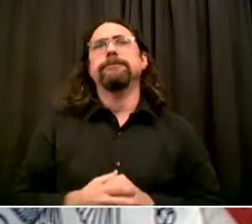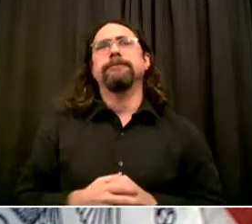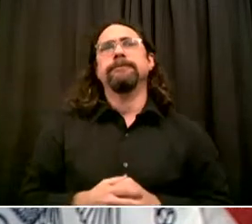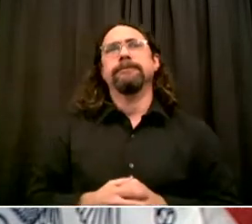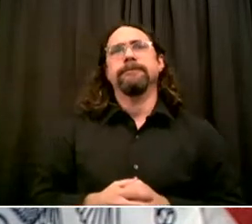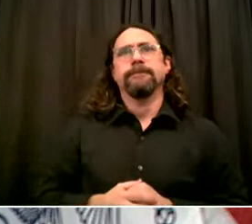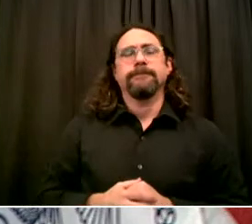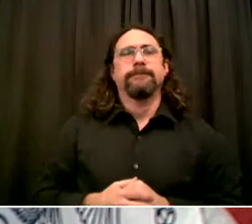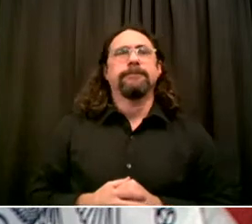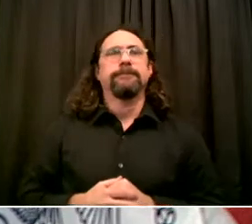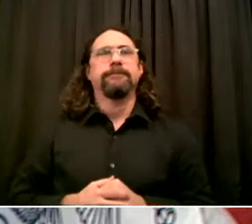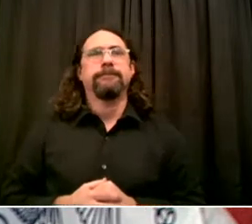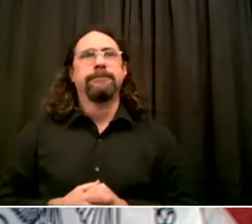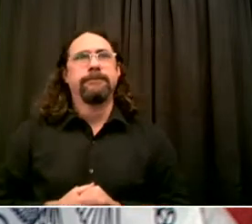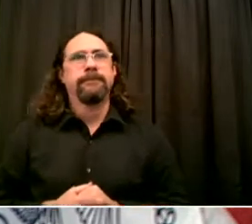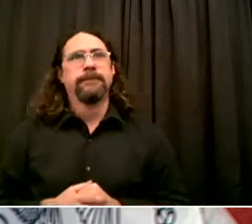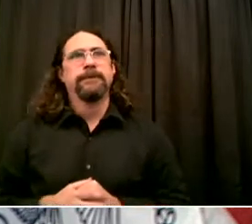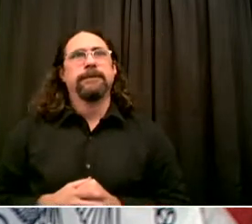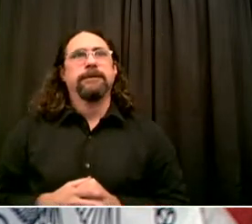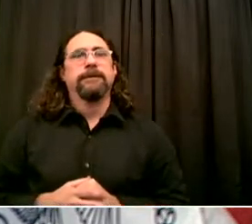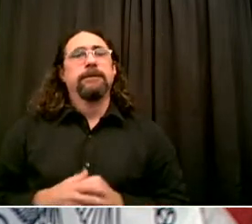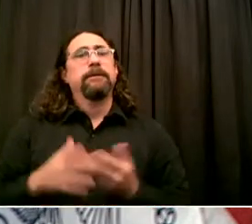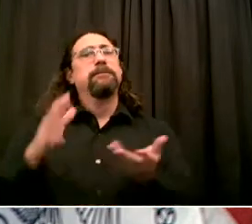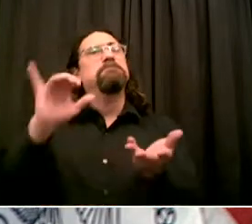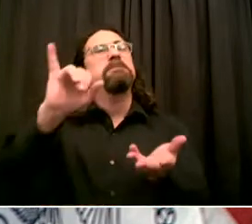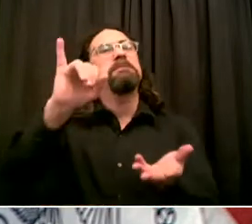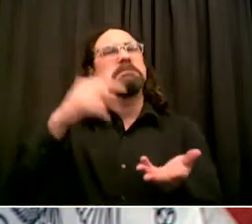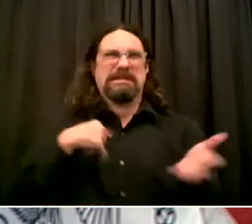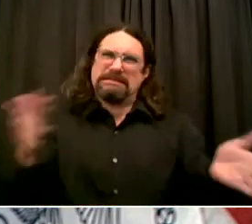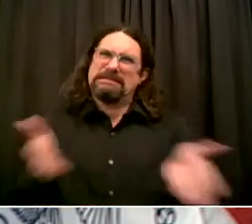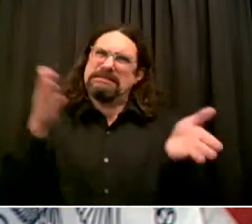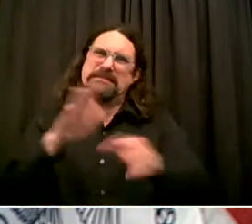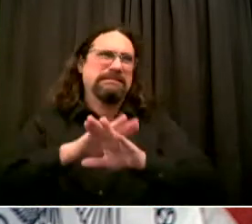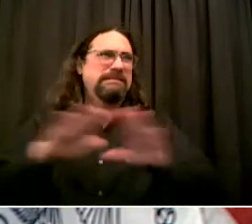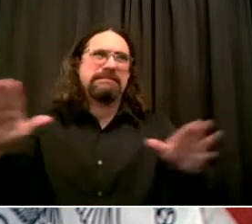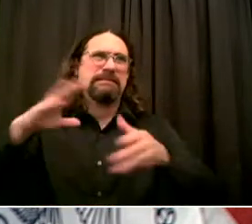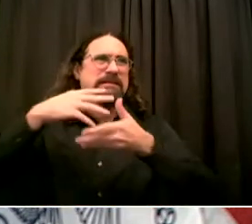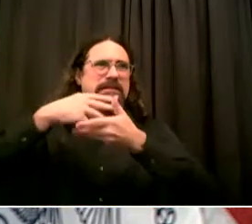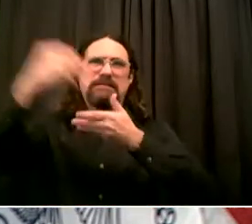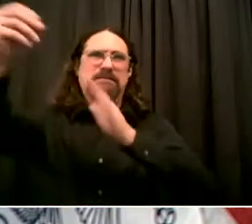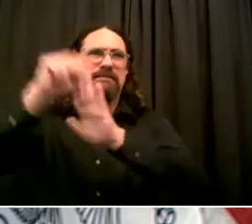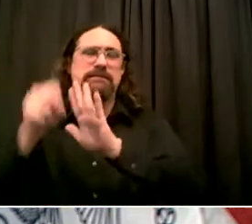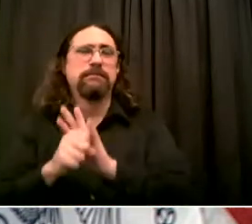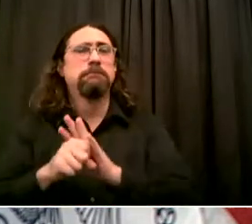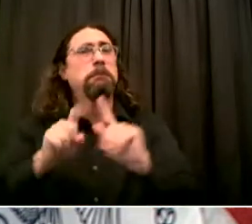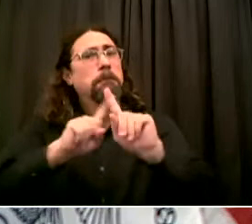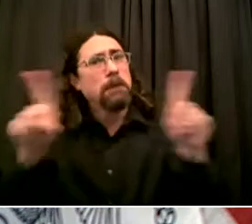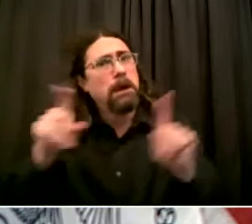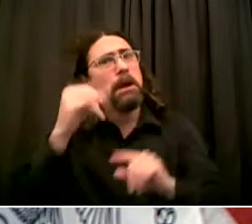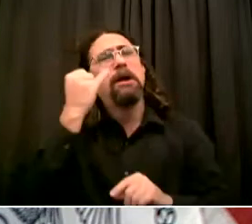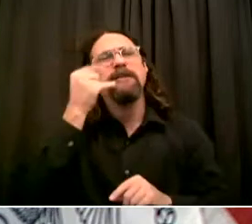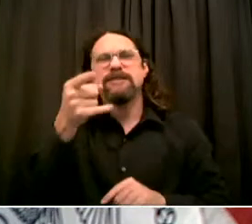SAFE. FOR THOSE HOW D DO TRAVEL, RECOGNIZE THE NEED TO GET TESTED AND THERE IS ASTRICT